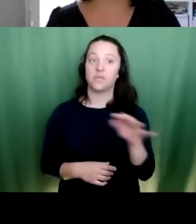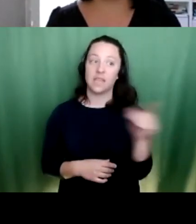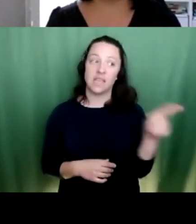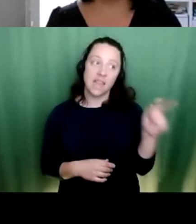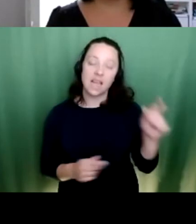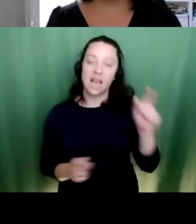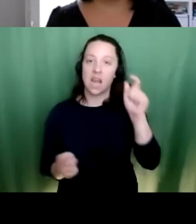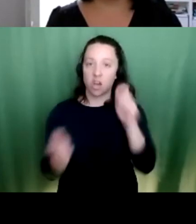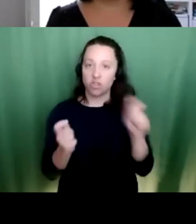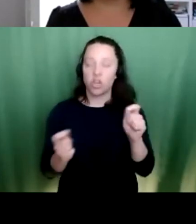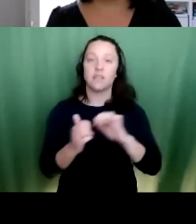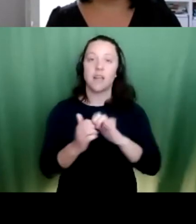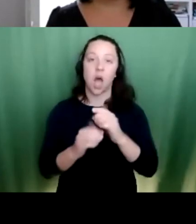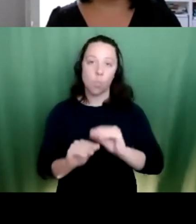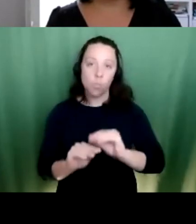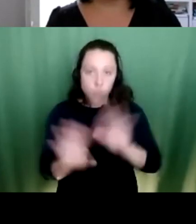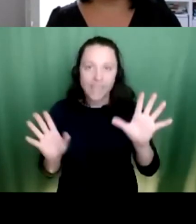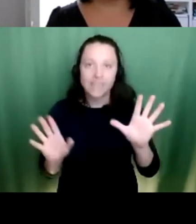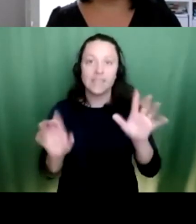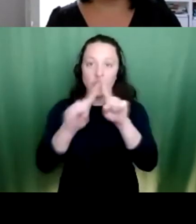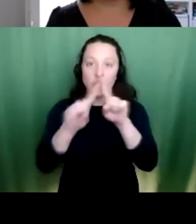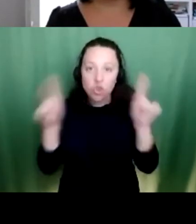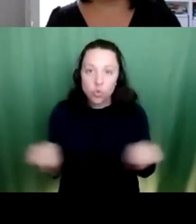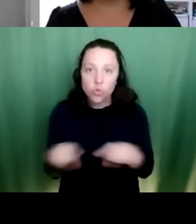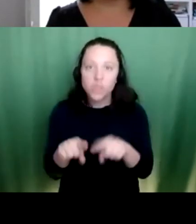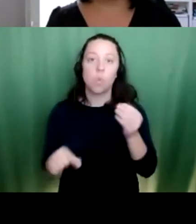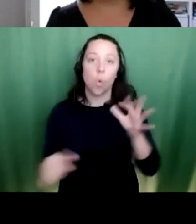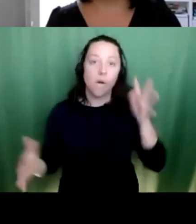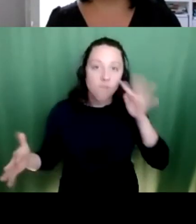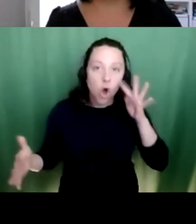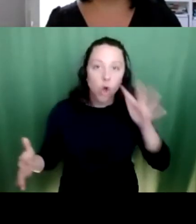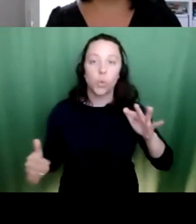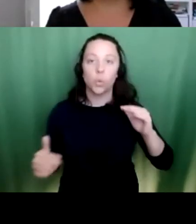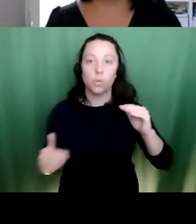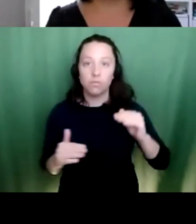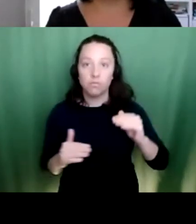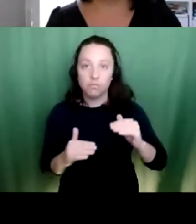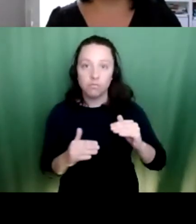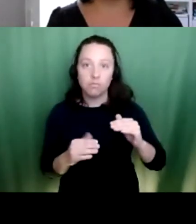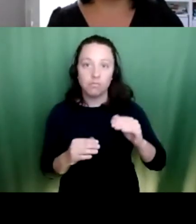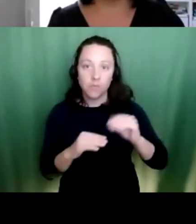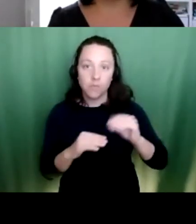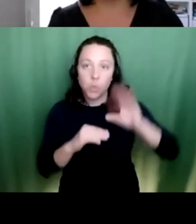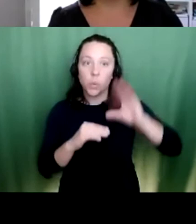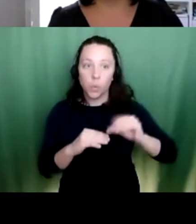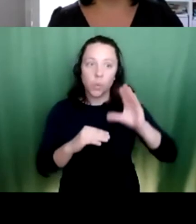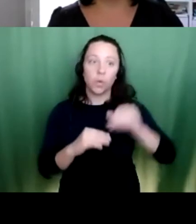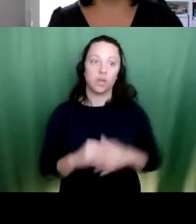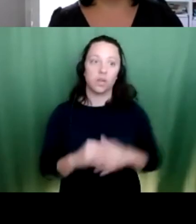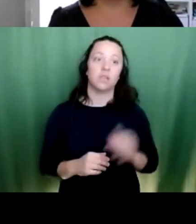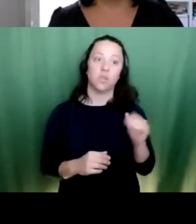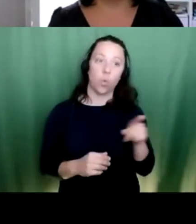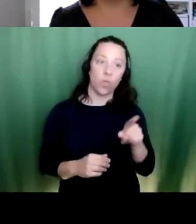or adjust the volume on the audio so that they can engage with it at the level that makes them